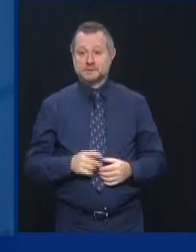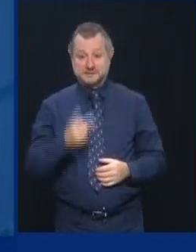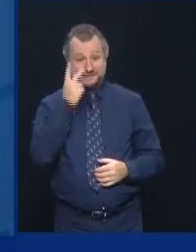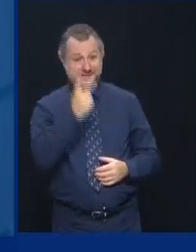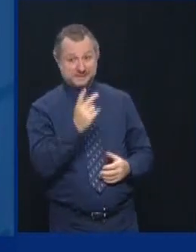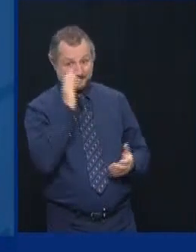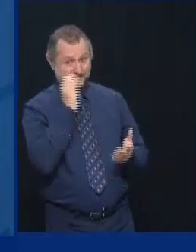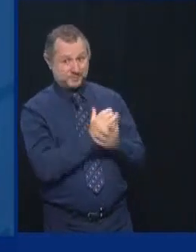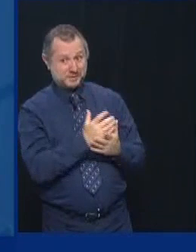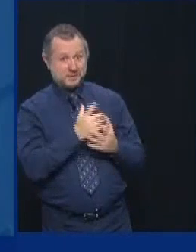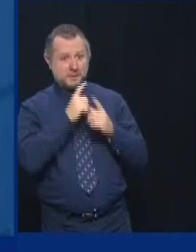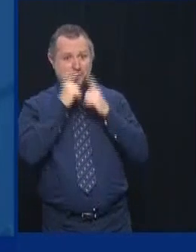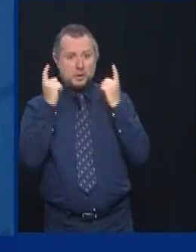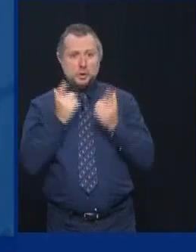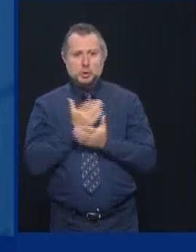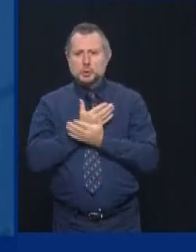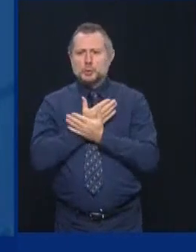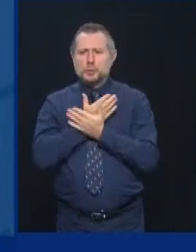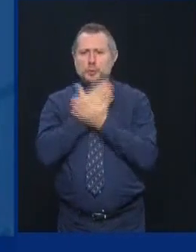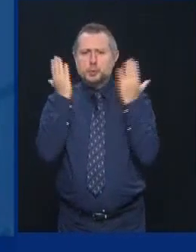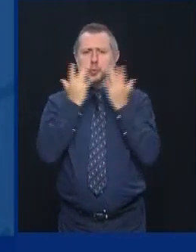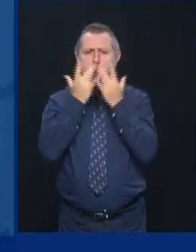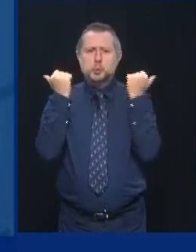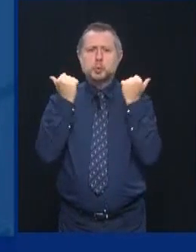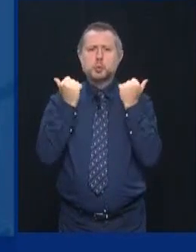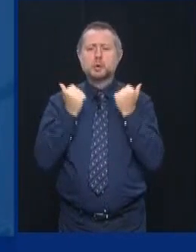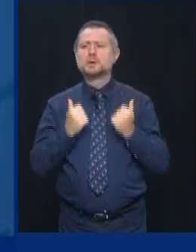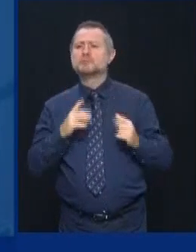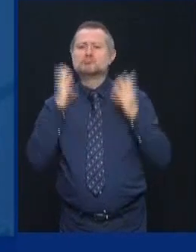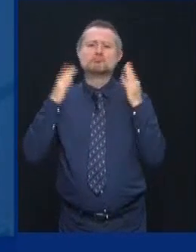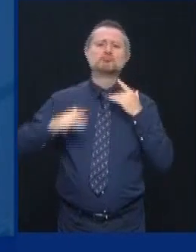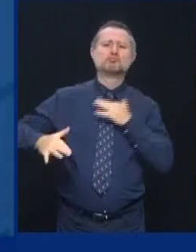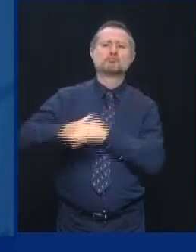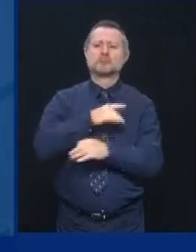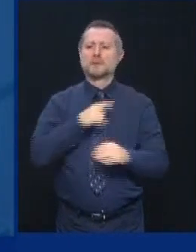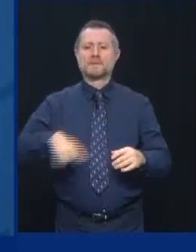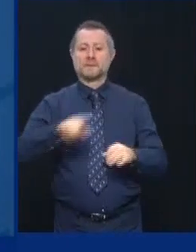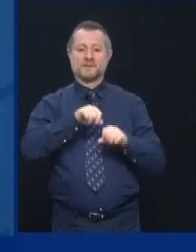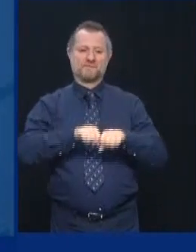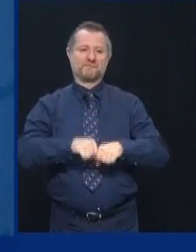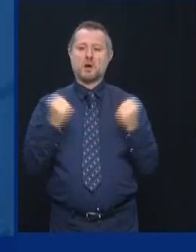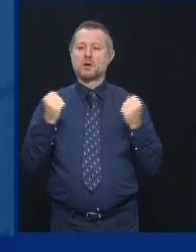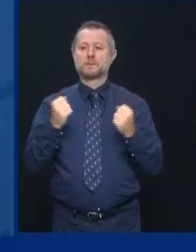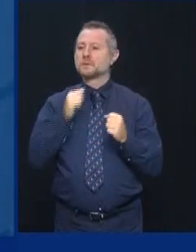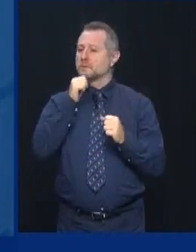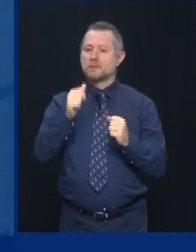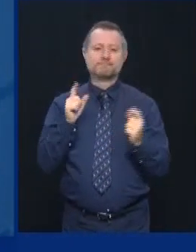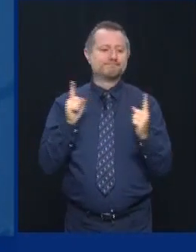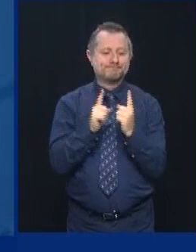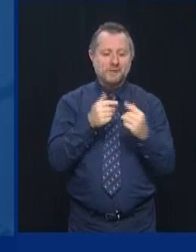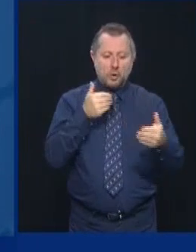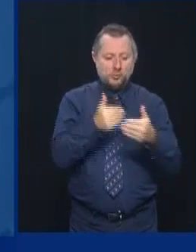GATHERINGS ARE LARGE GATHERINGS. THESE HAVE BEEN GOING ON FOR WEEKS.